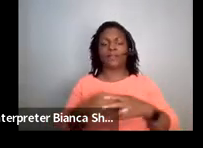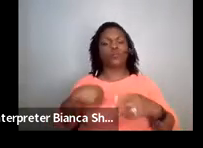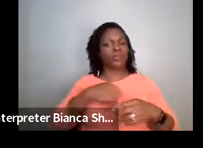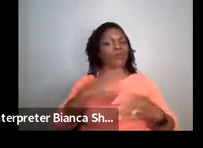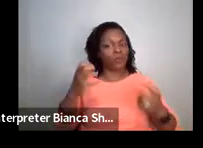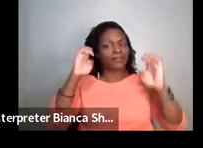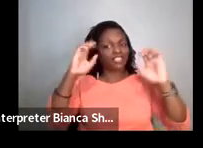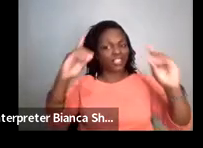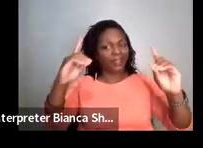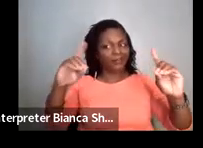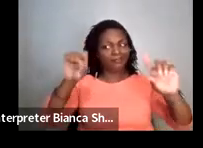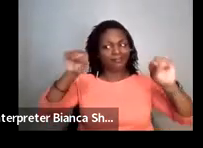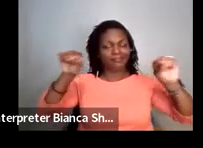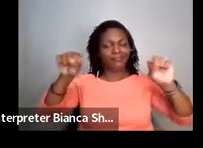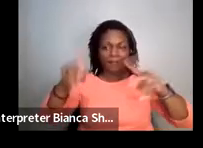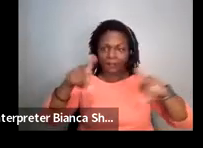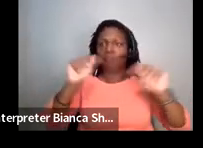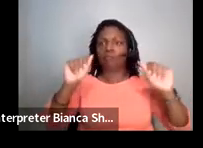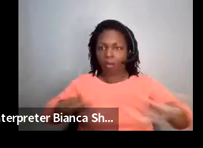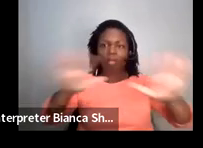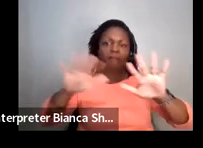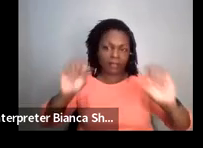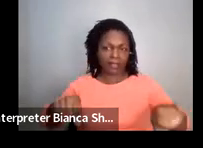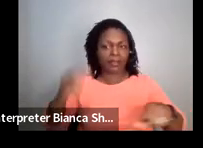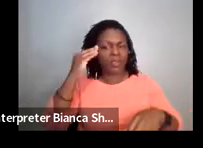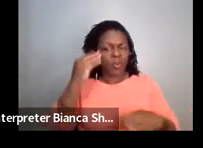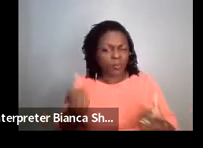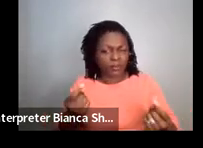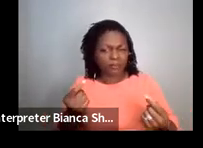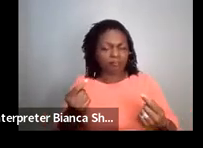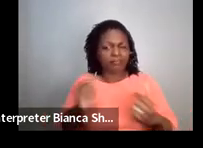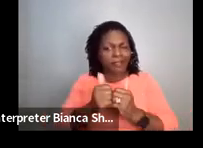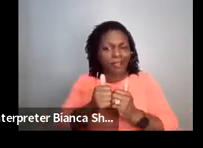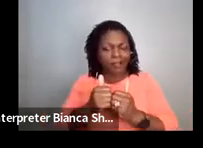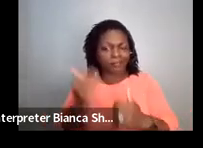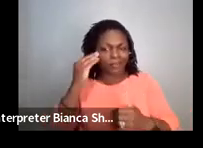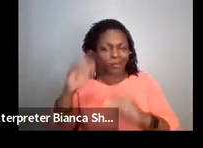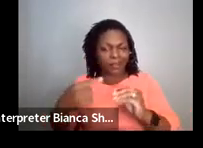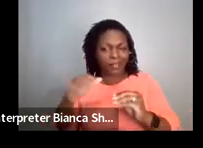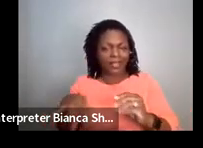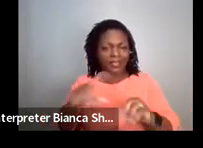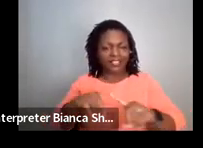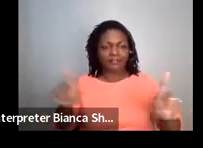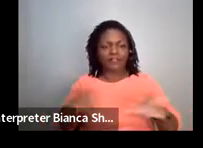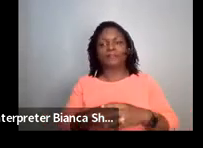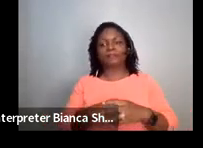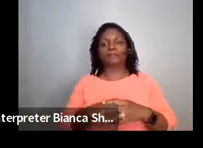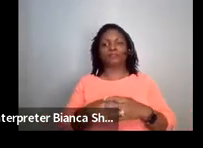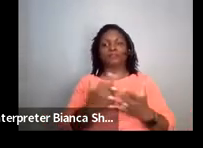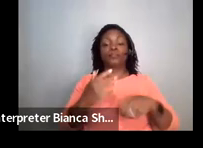We're gonna talk a little bit about good news and research. proactive brain health like we we do with hard health and